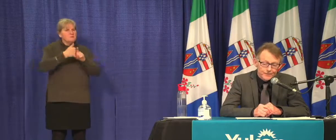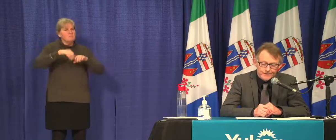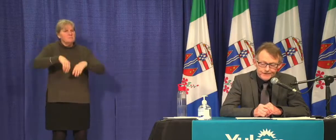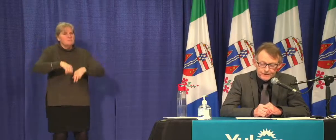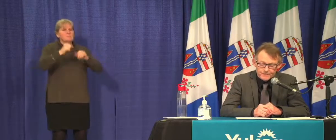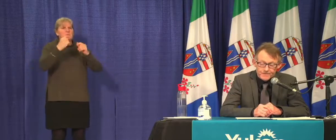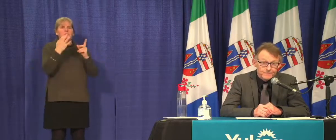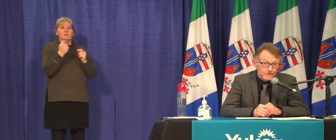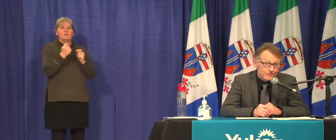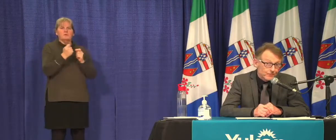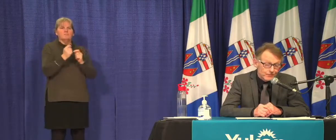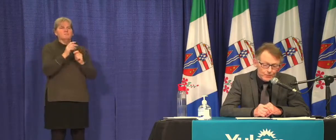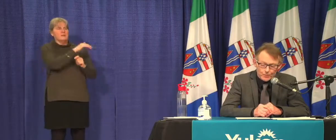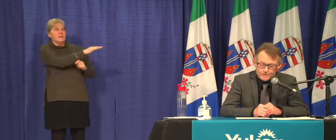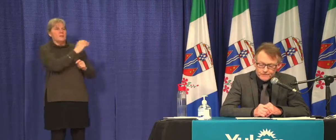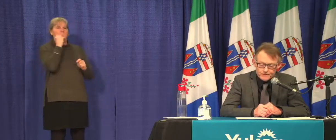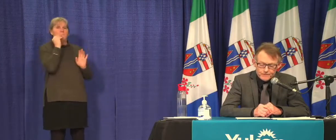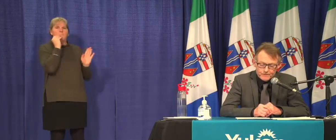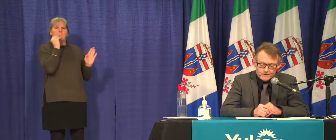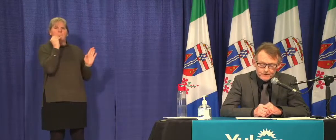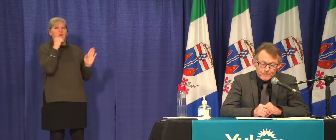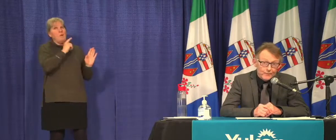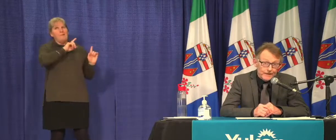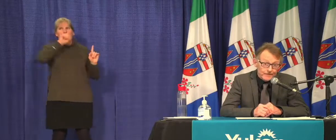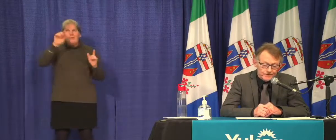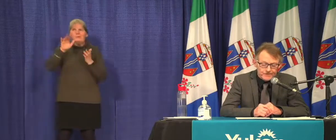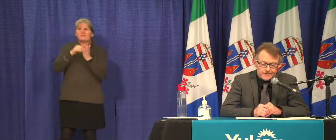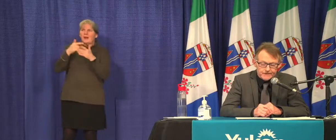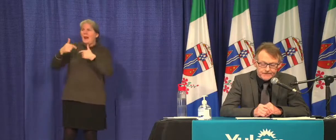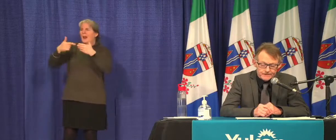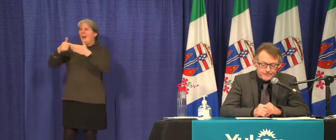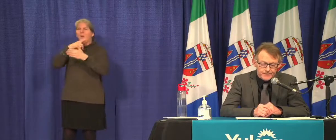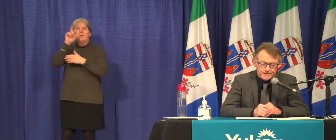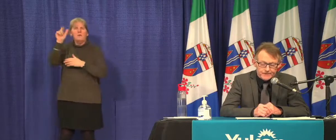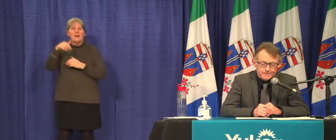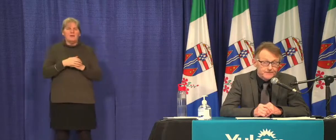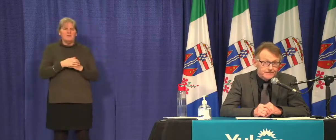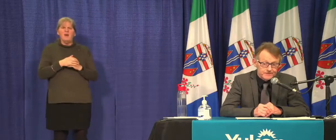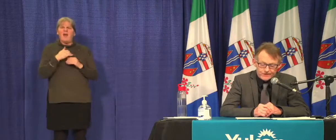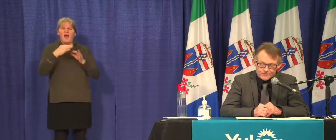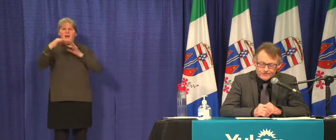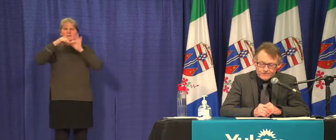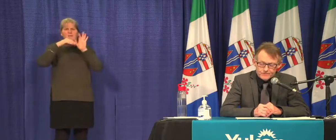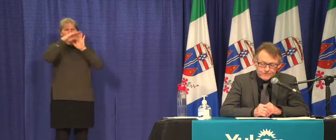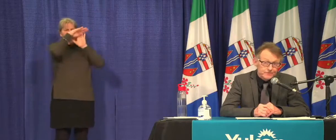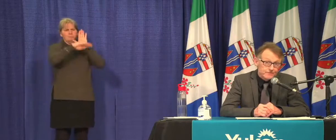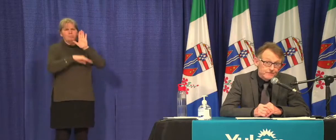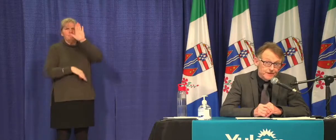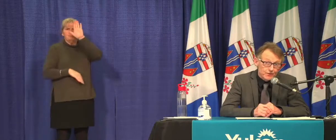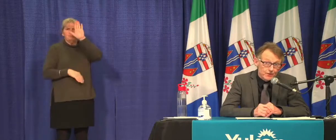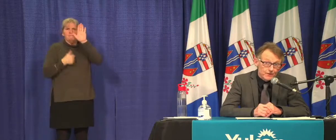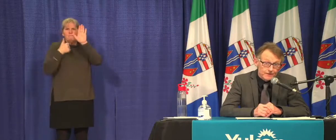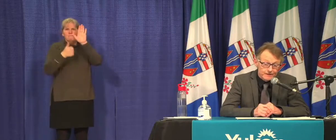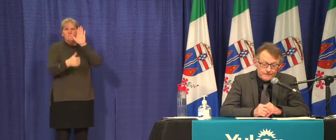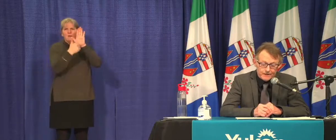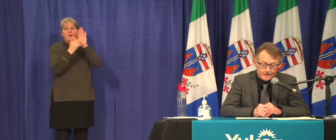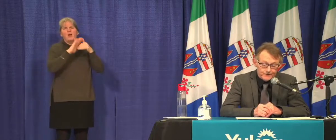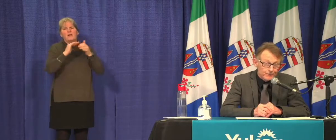themselves within the comfort of their own homes. We have created step-by-step instructions which you can find